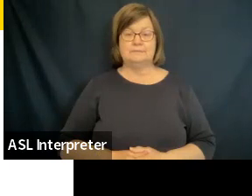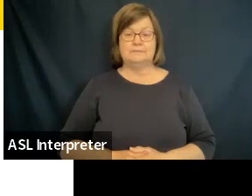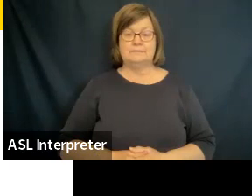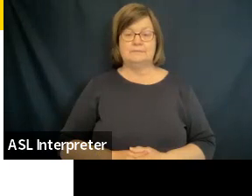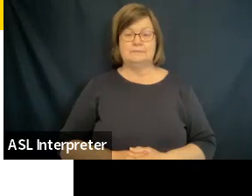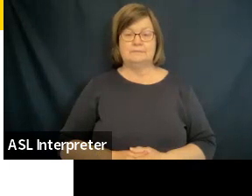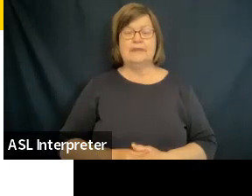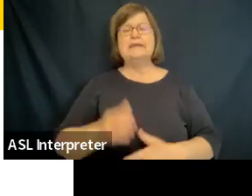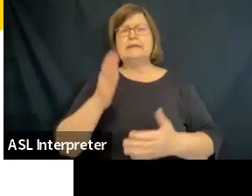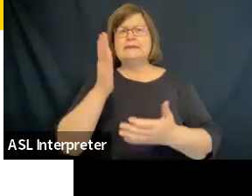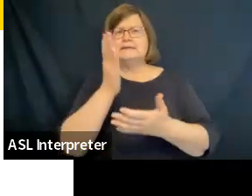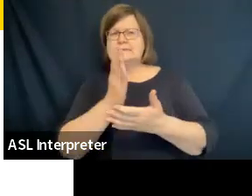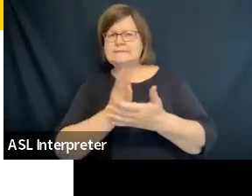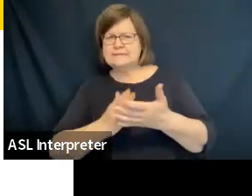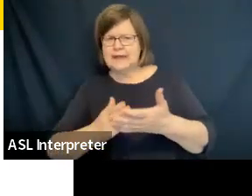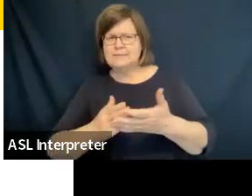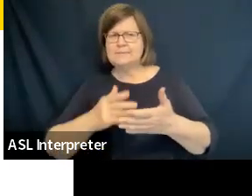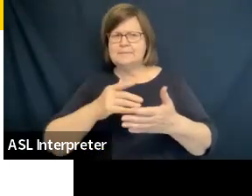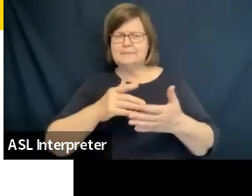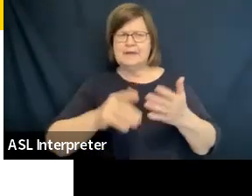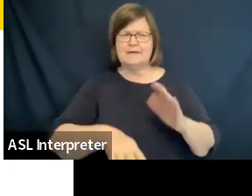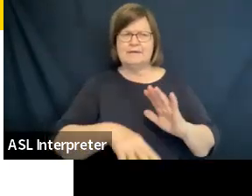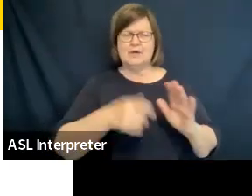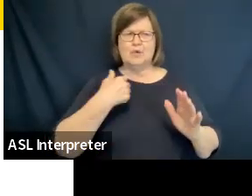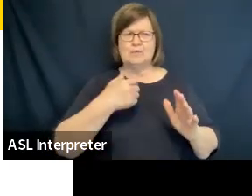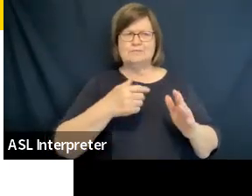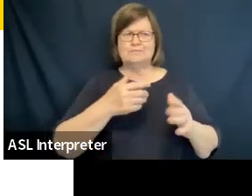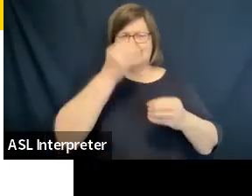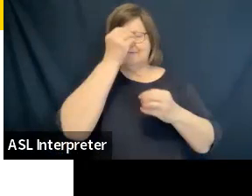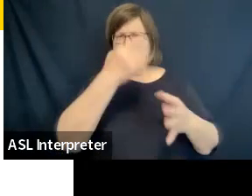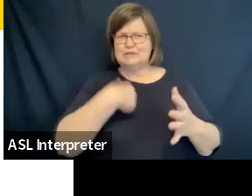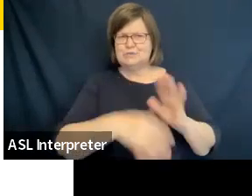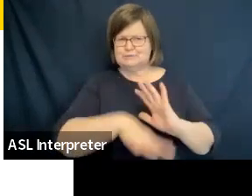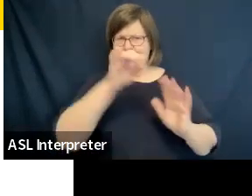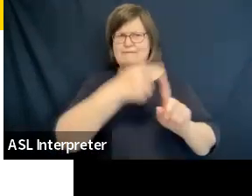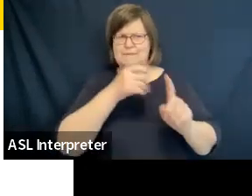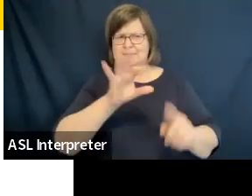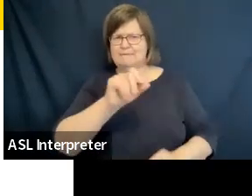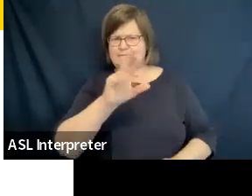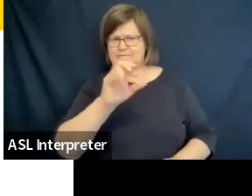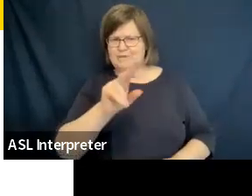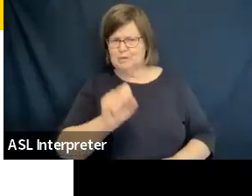of the findings I found in the focus groups, focus group participants expressed gratitude